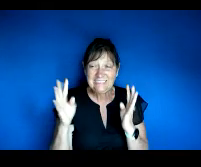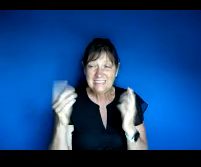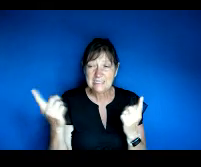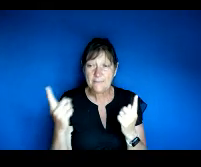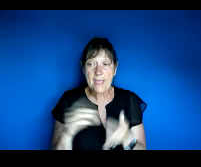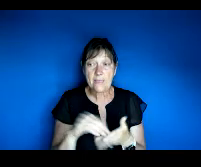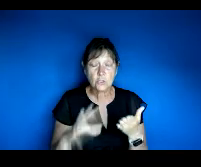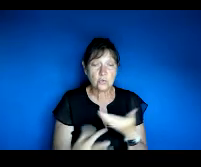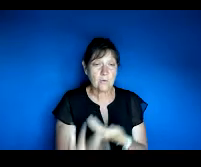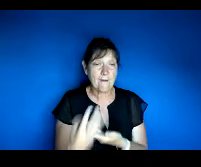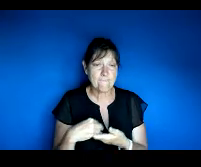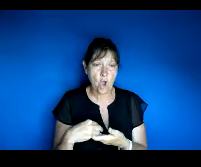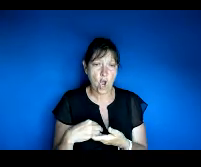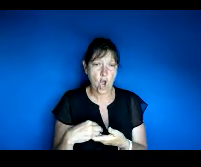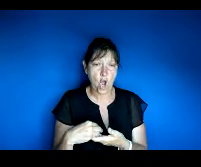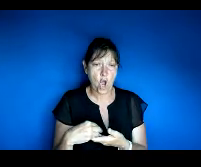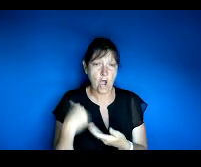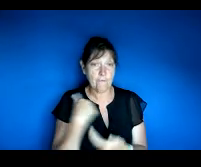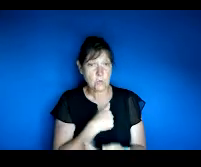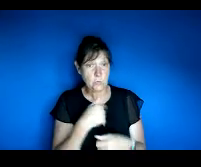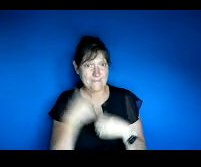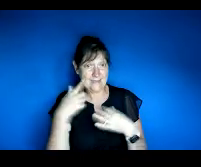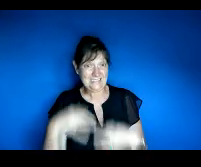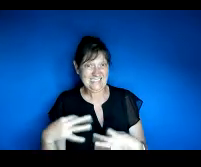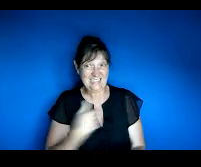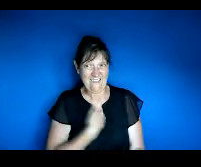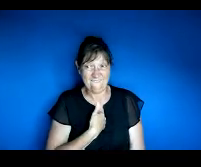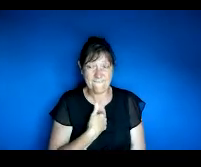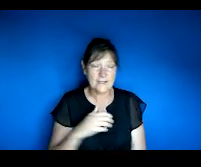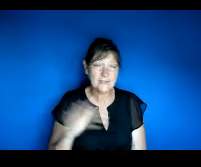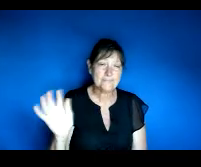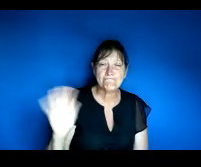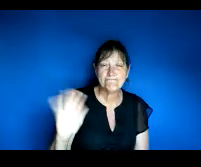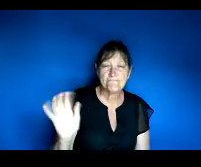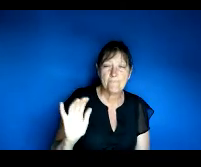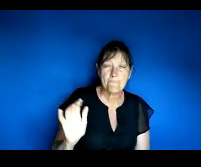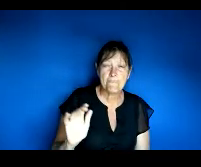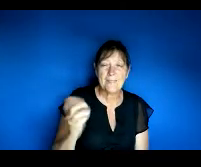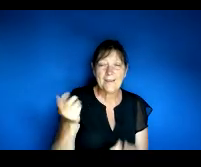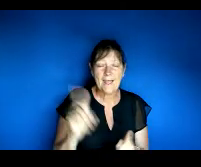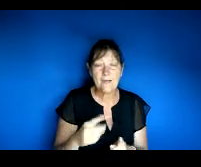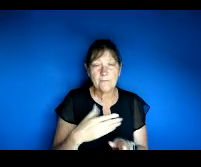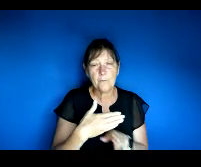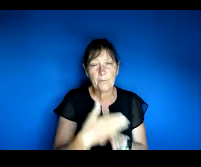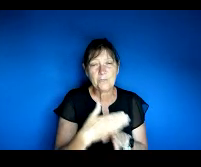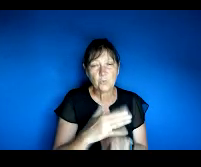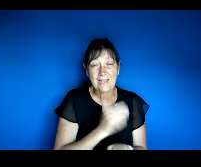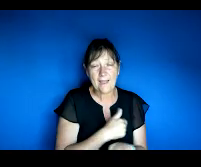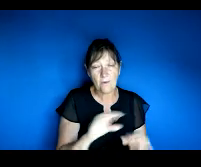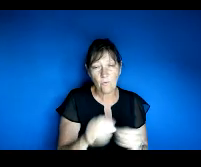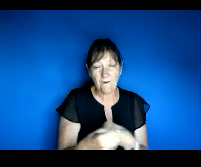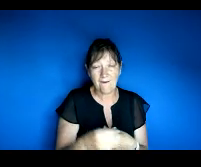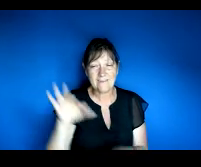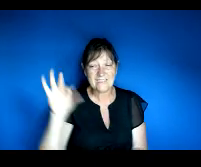throughout the process, and, you know, takes place, again, between our office, faculty member, and the student.